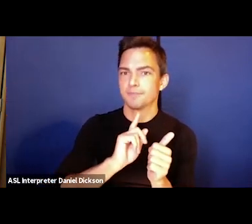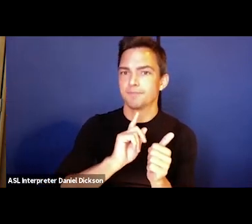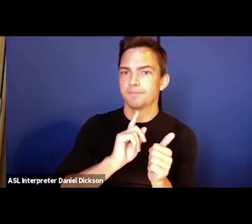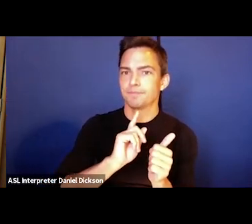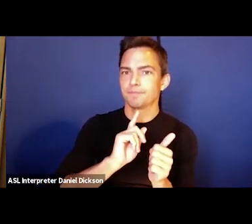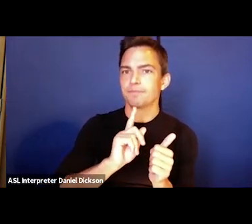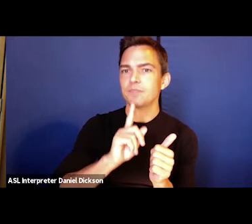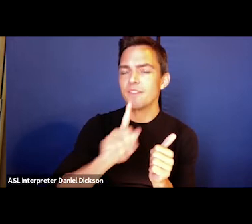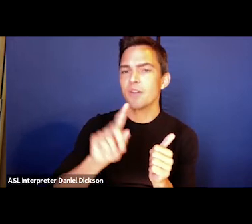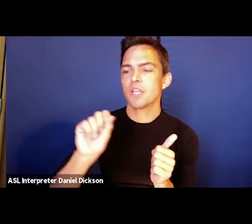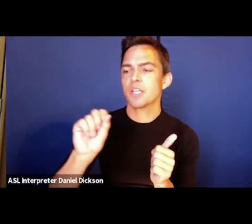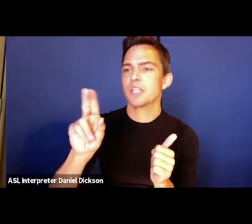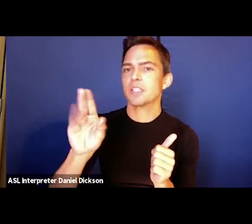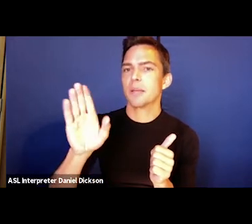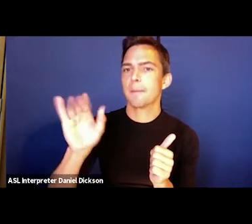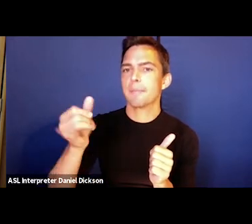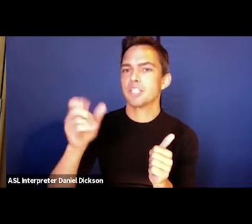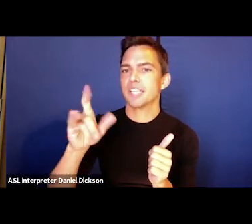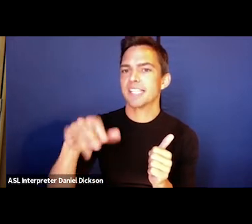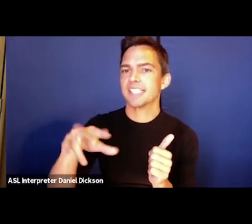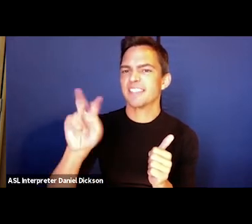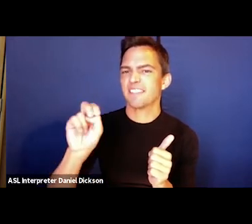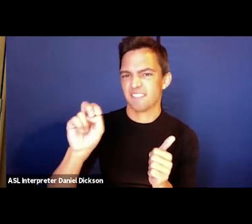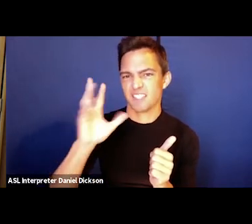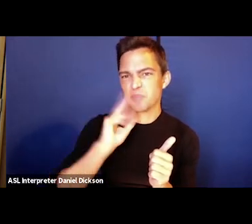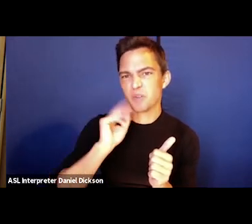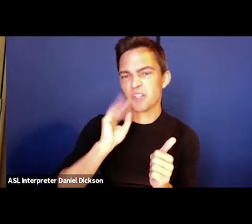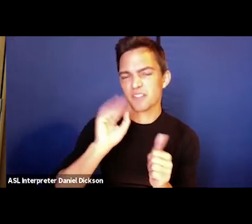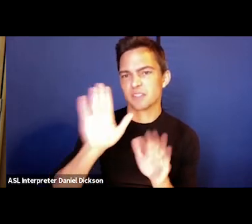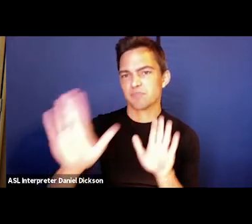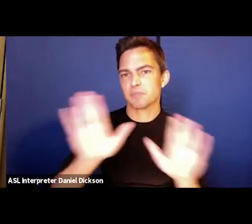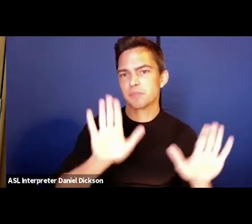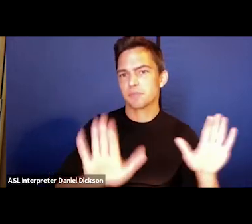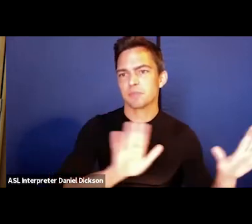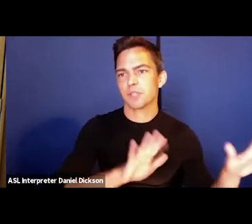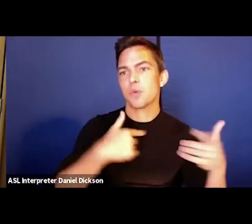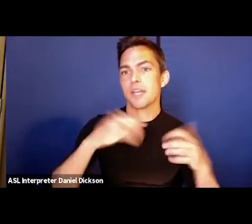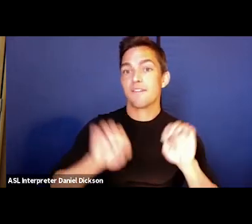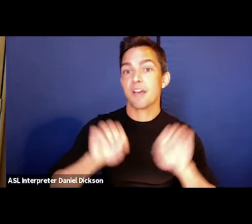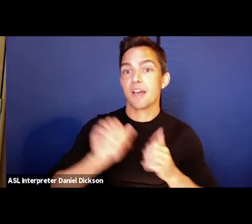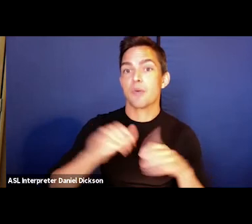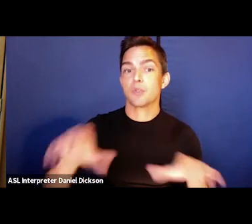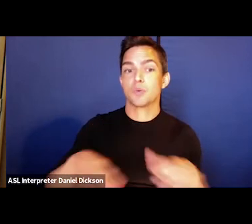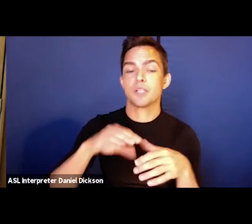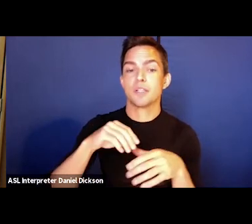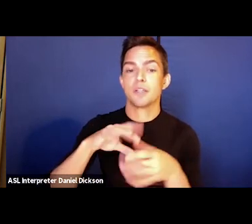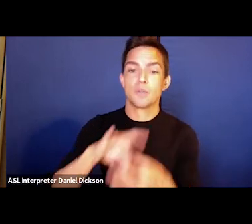subjective experience and we evaluate how we're doing in relationship to how others are doing